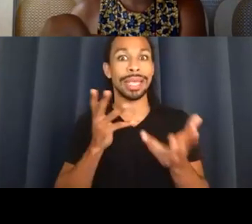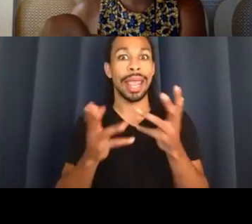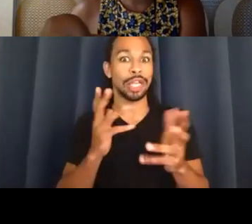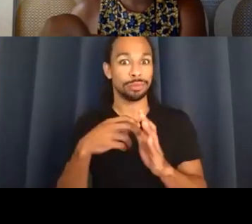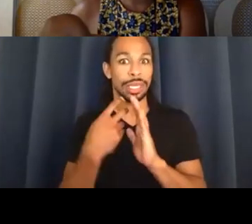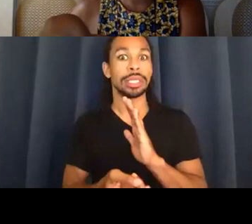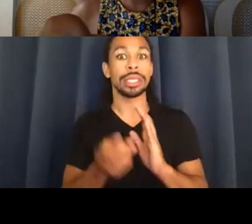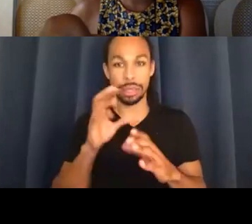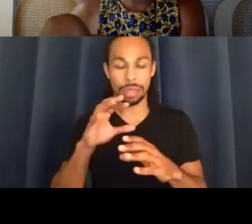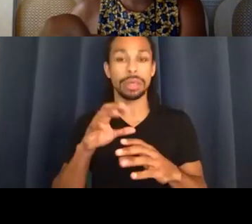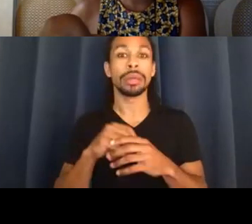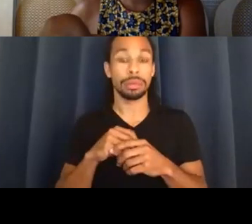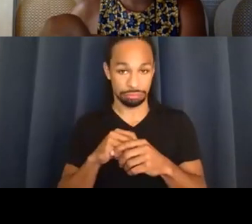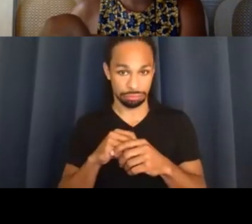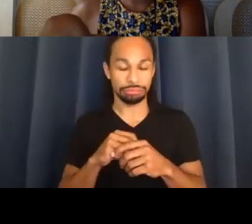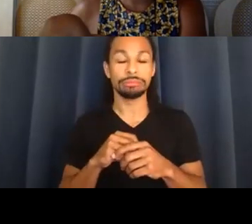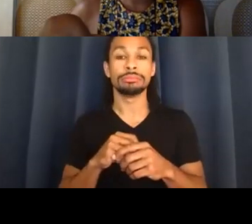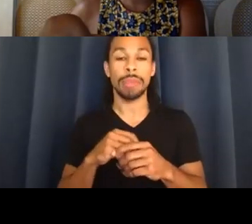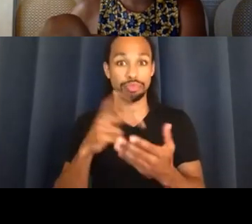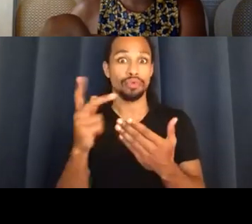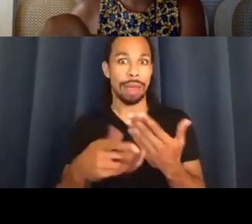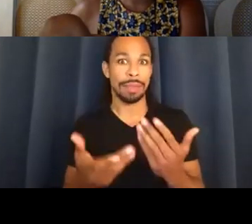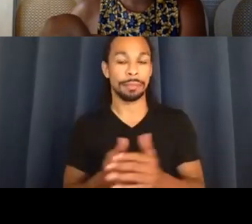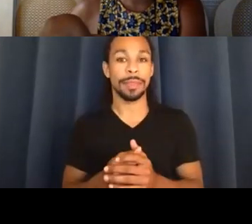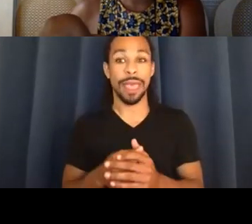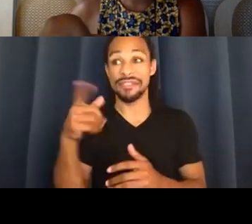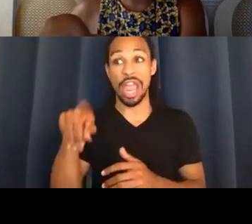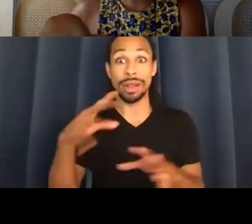roles. Now, what that meant, I had to let go of stellar